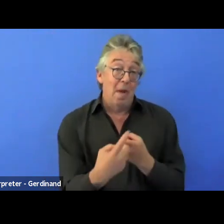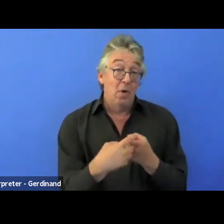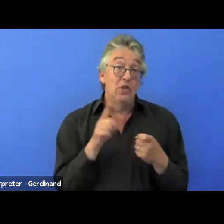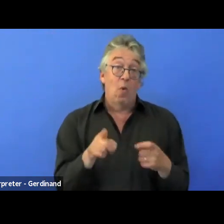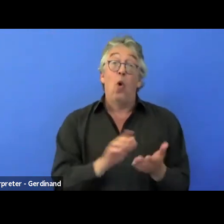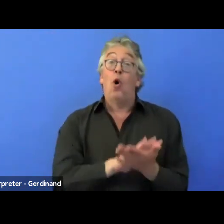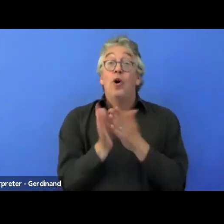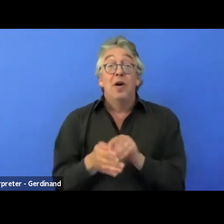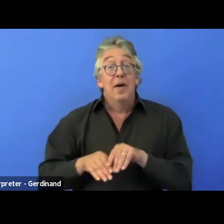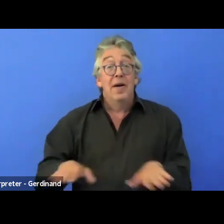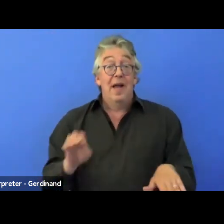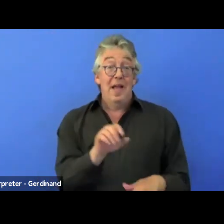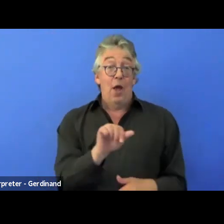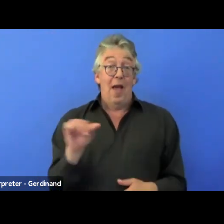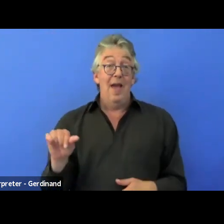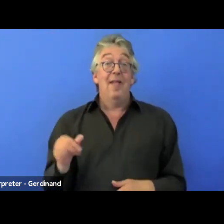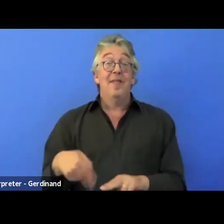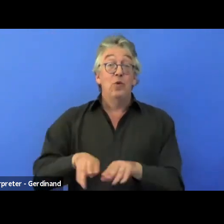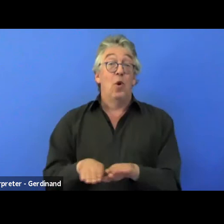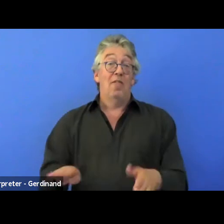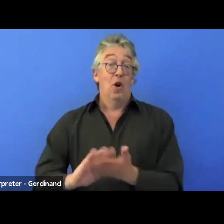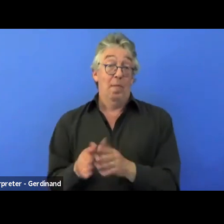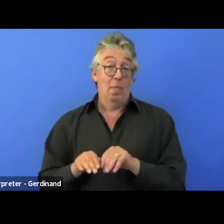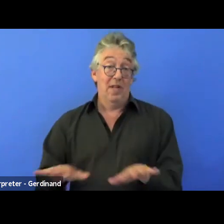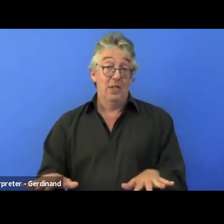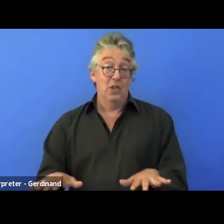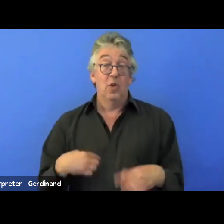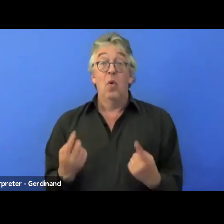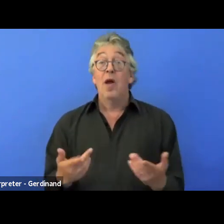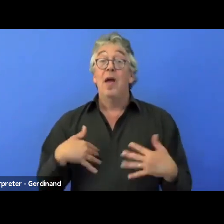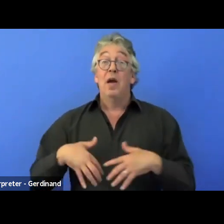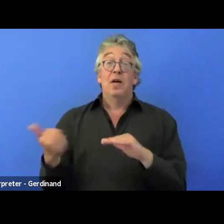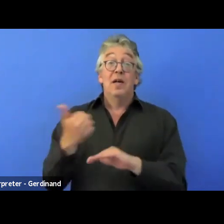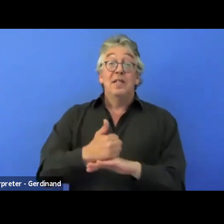We are having peer support meetings, and we will continue doing so